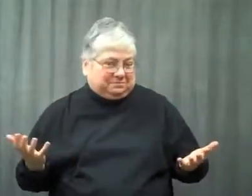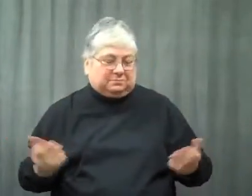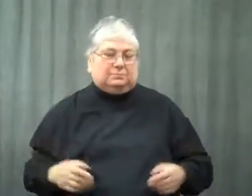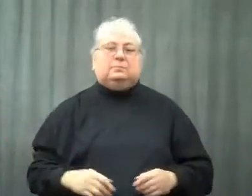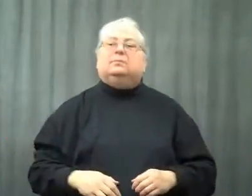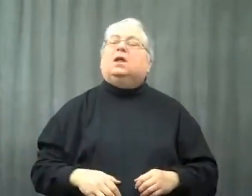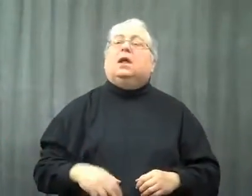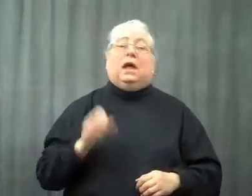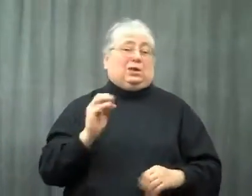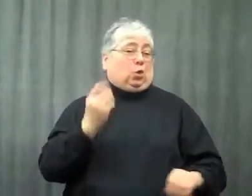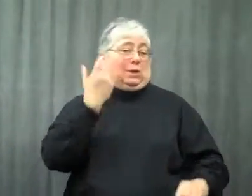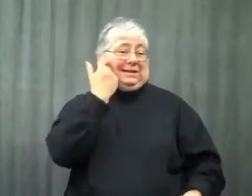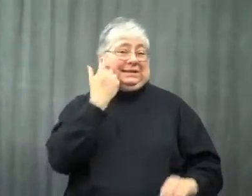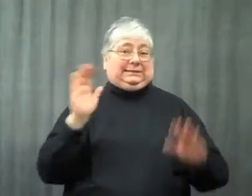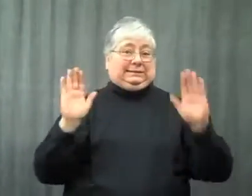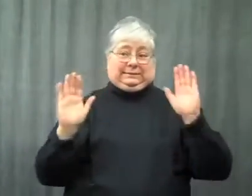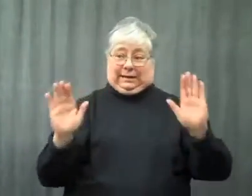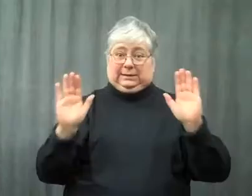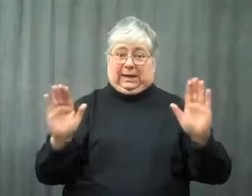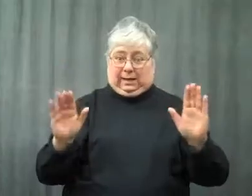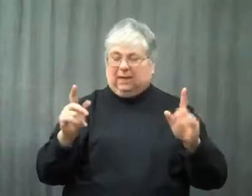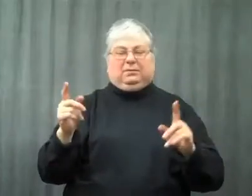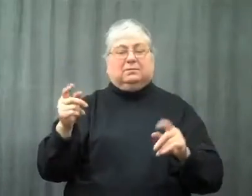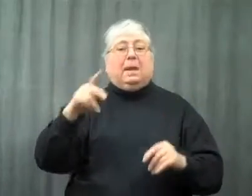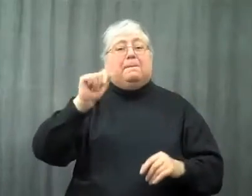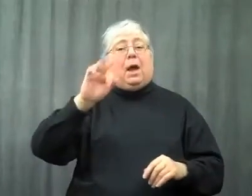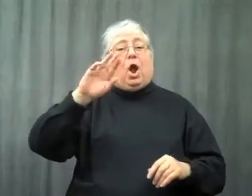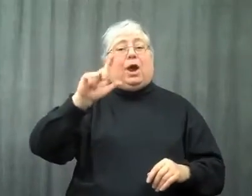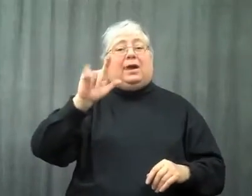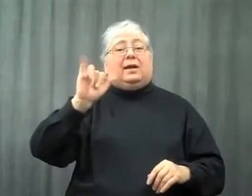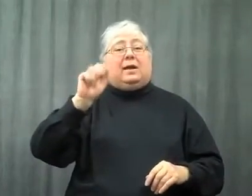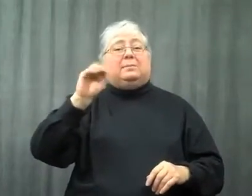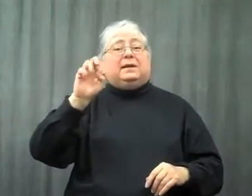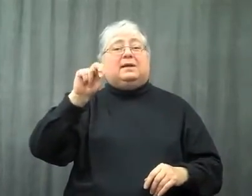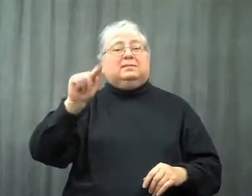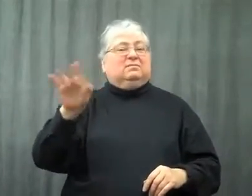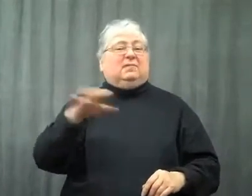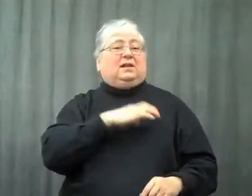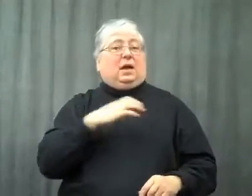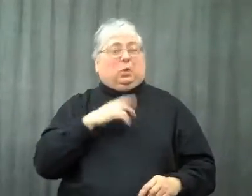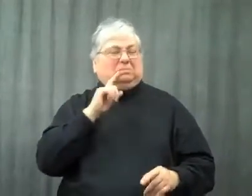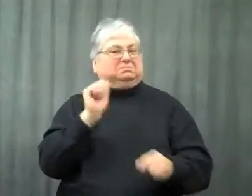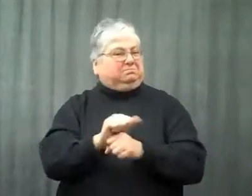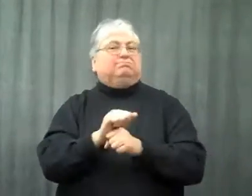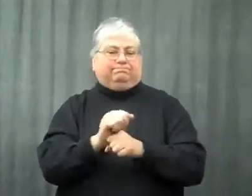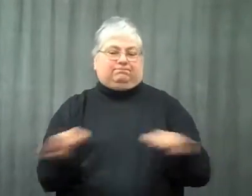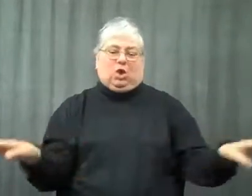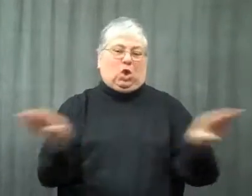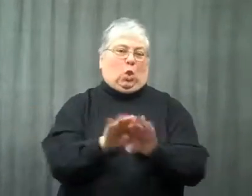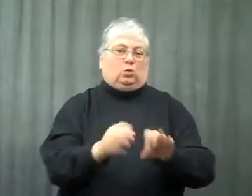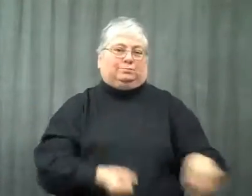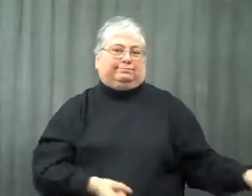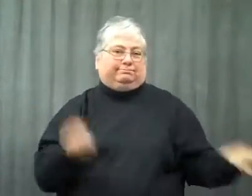Parliament was dissolved and its members ousted just recently on Sunday.